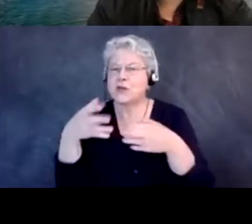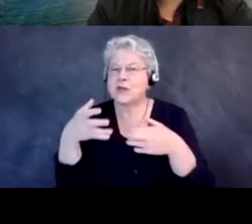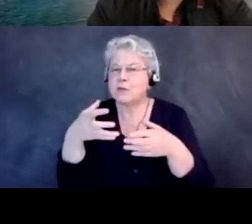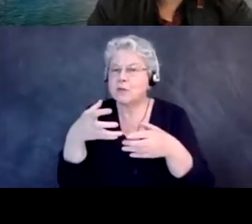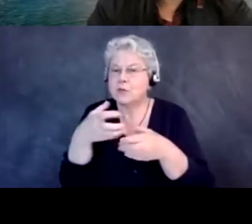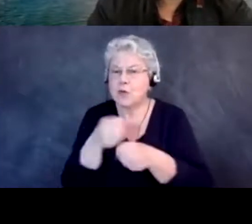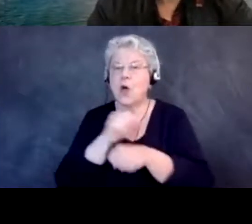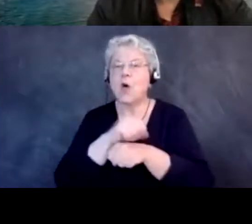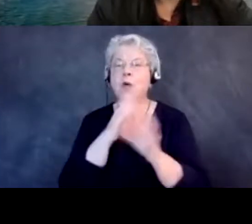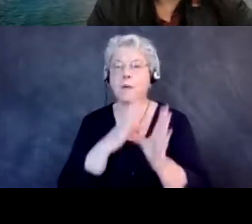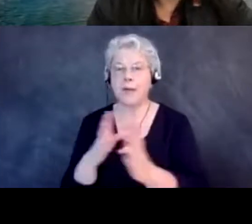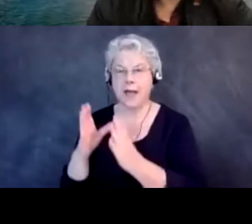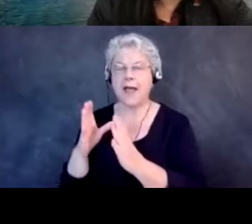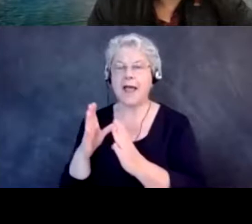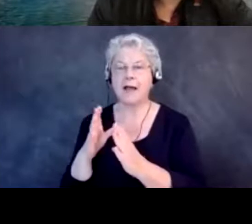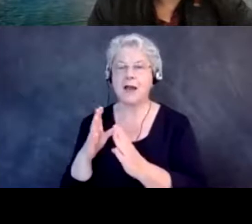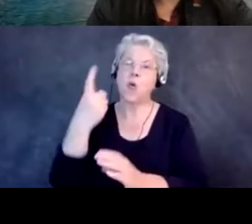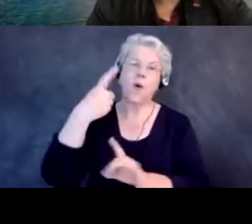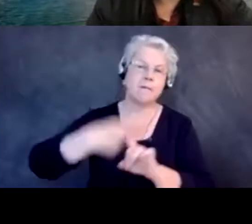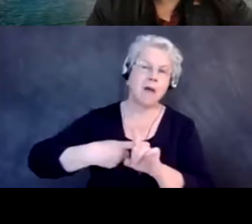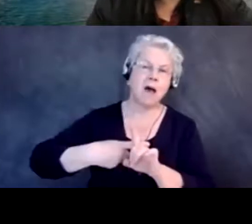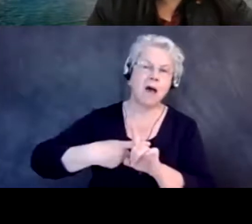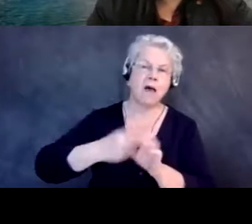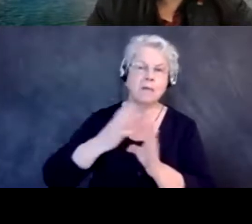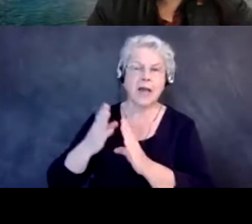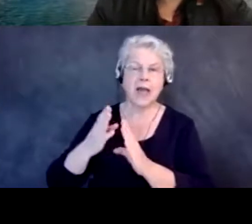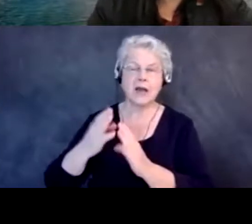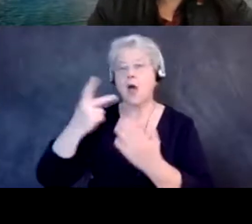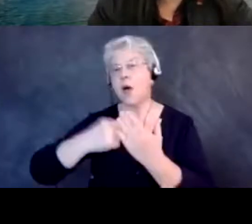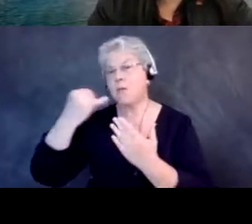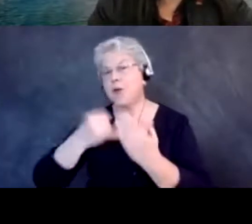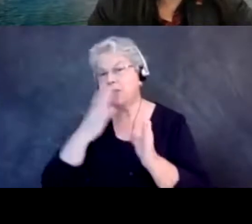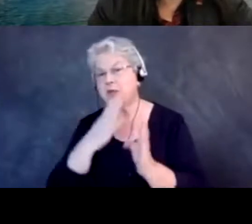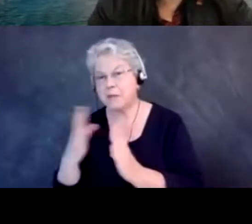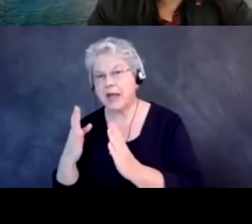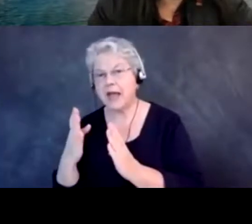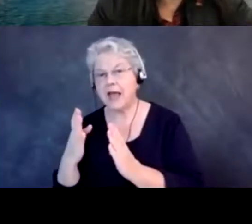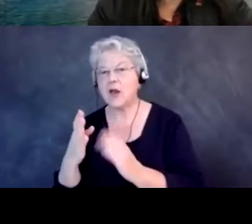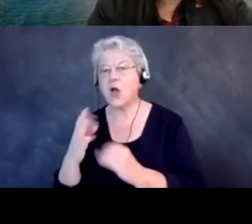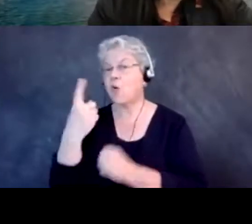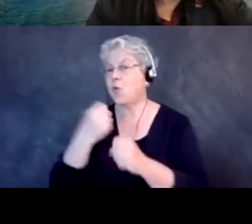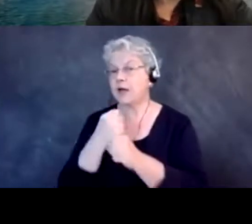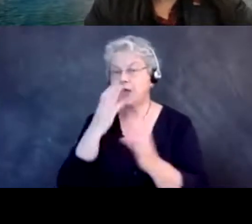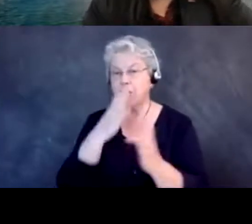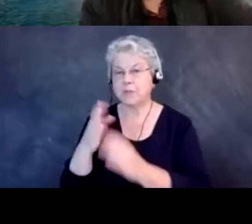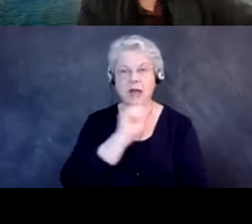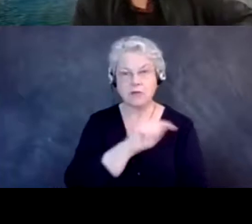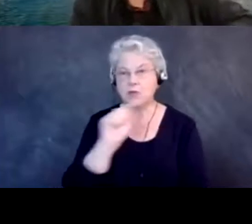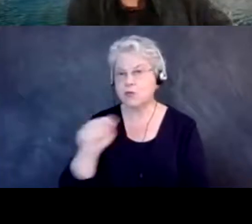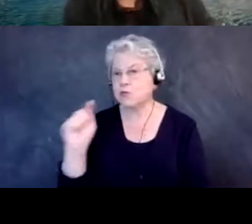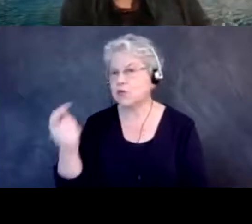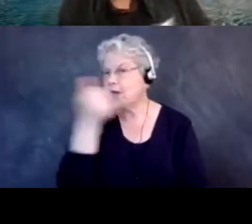which could be a month long plan, a project plan, or it could be a one year plan. Next page.